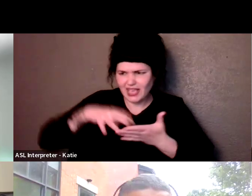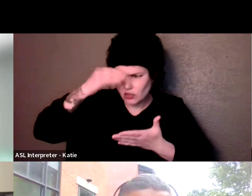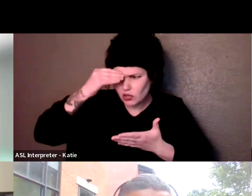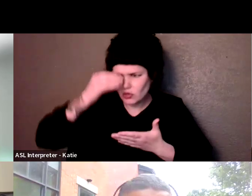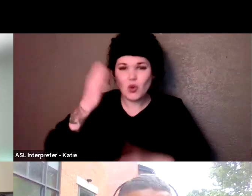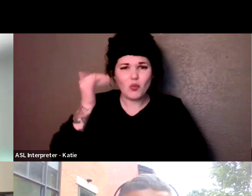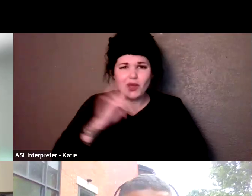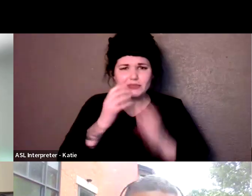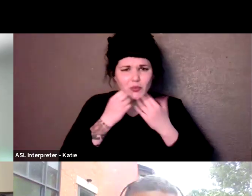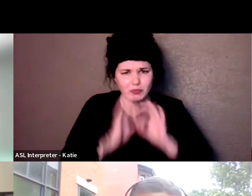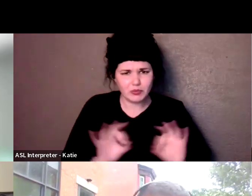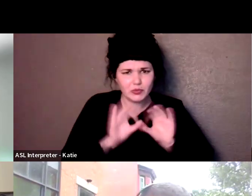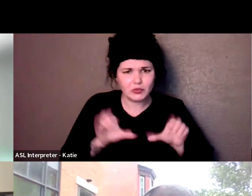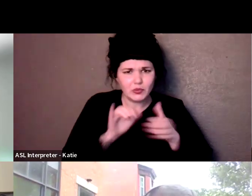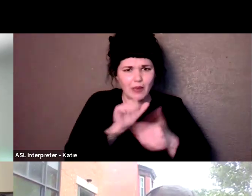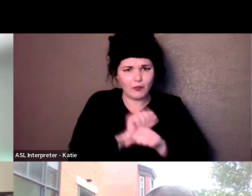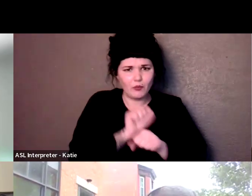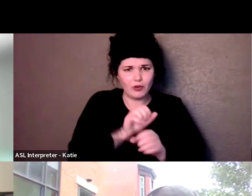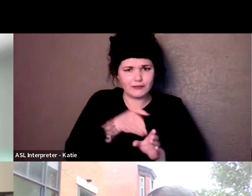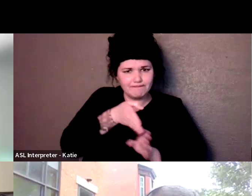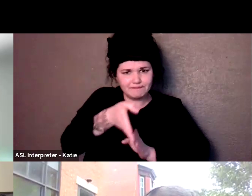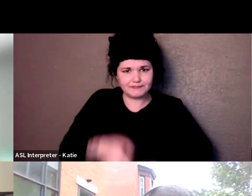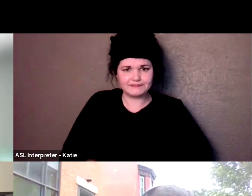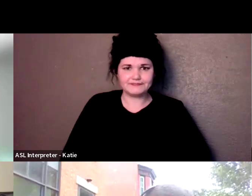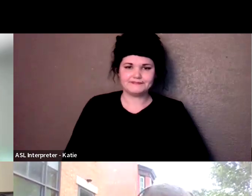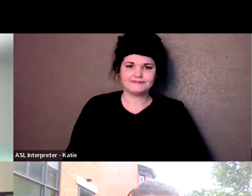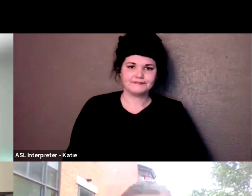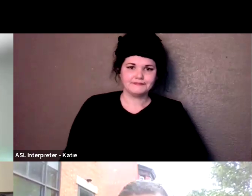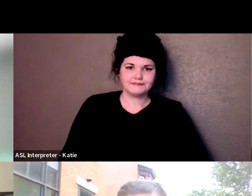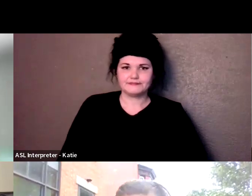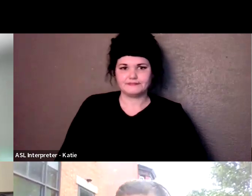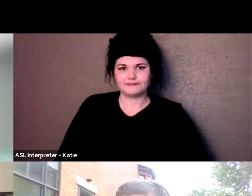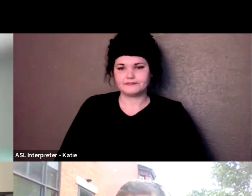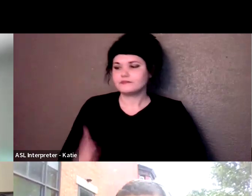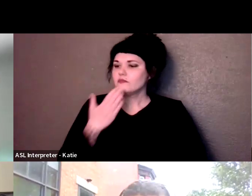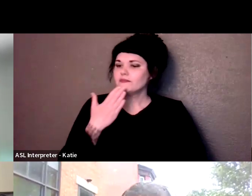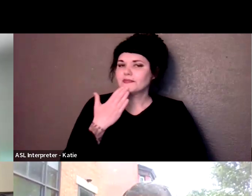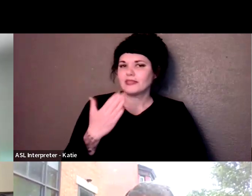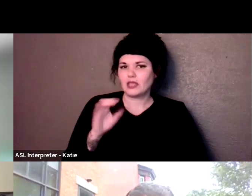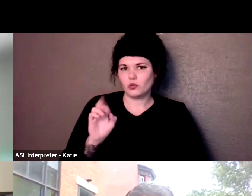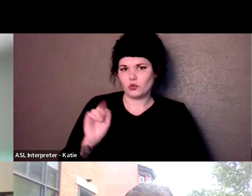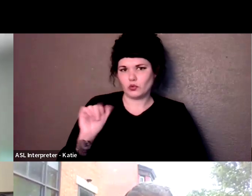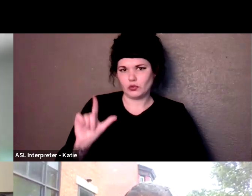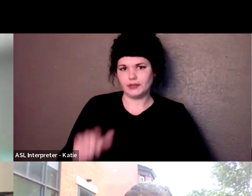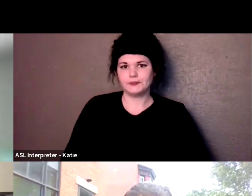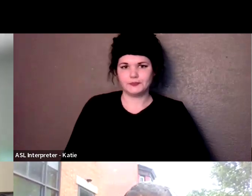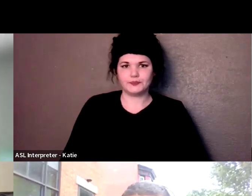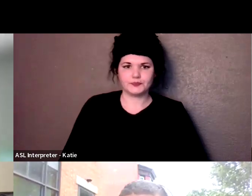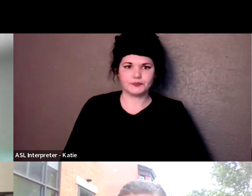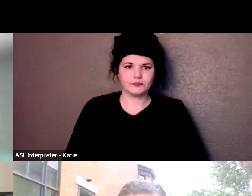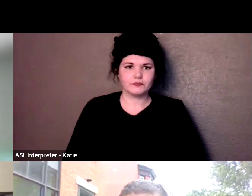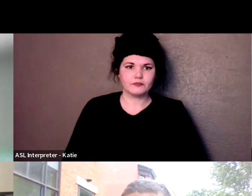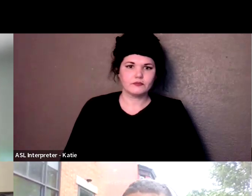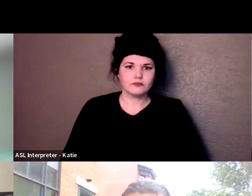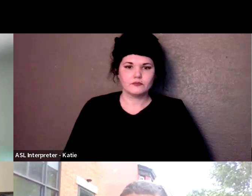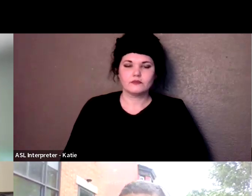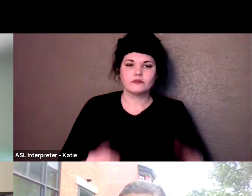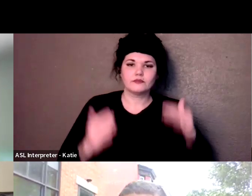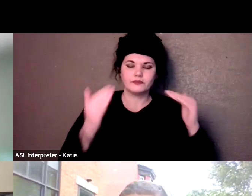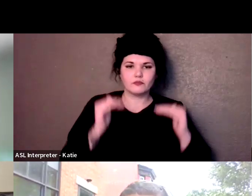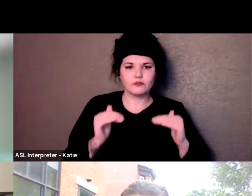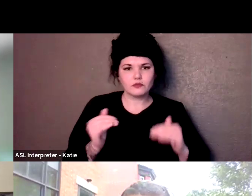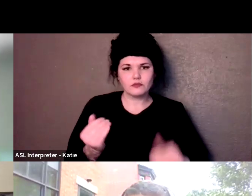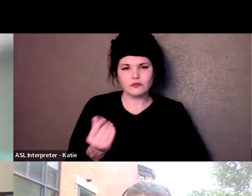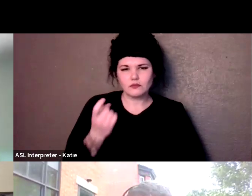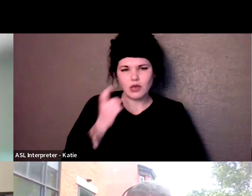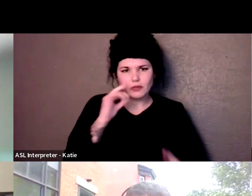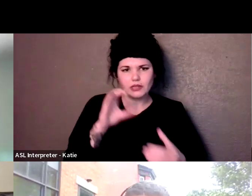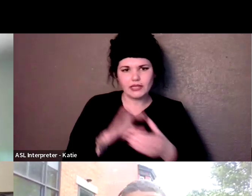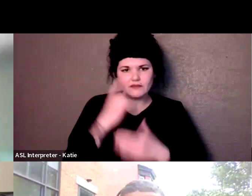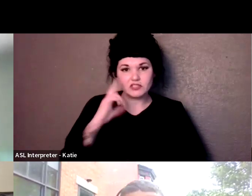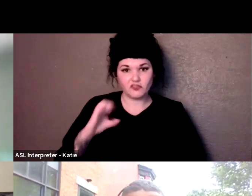do. CASSANDRA: Thank you. The next question is from Harry. I believe this is for Chuck. It's in the conversation,